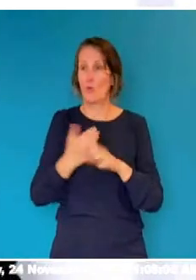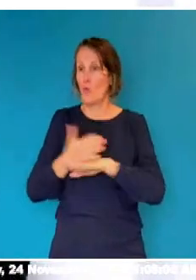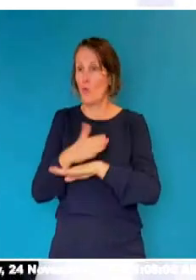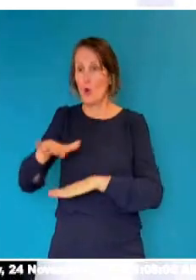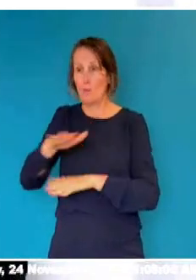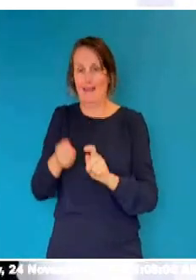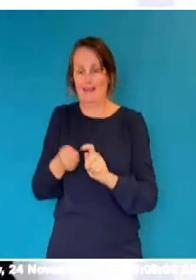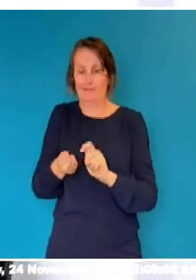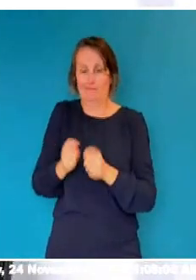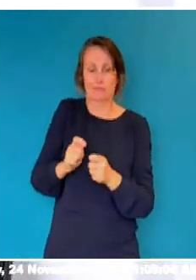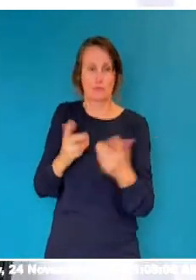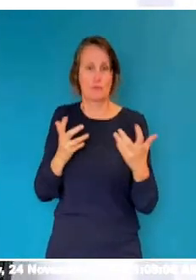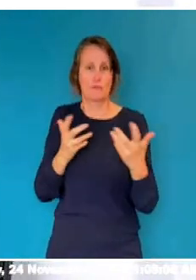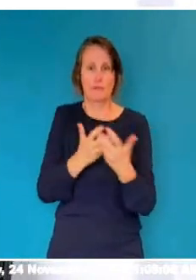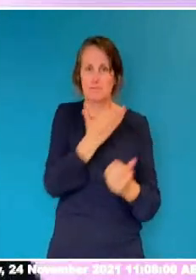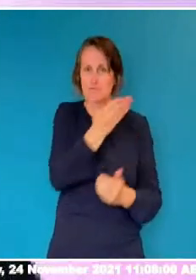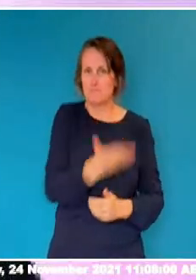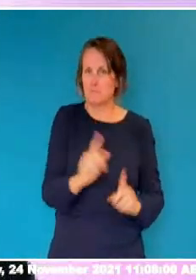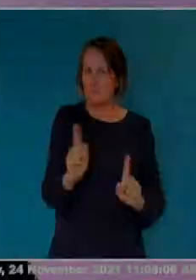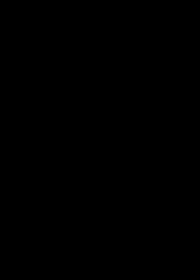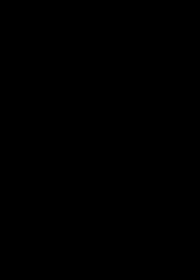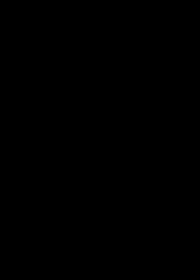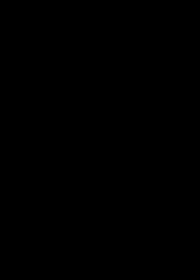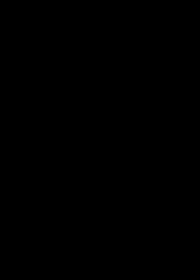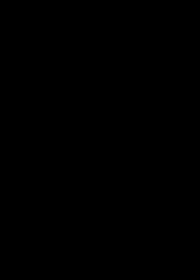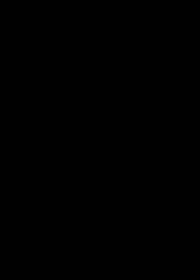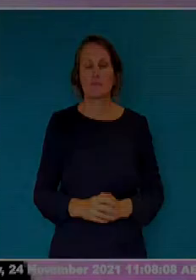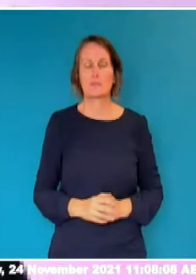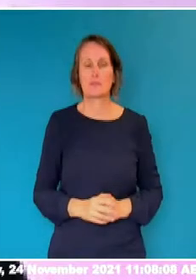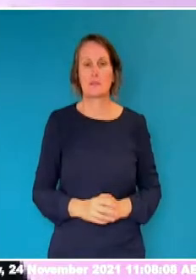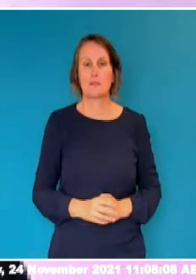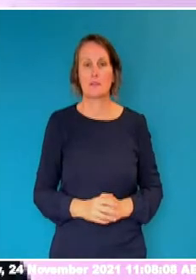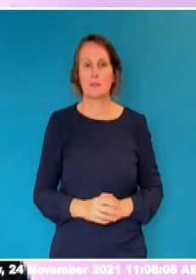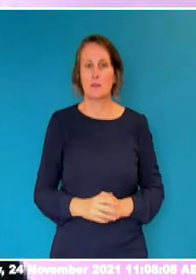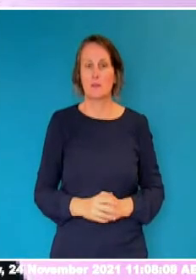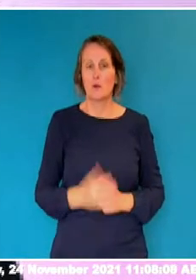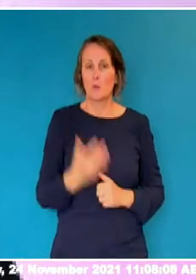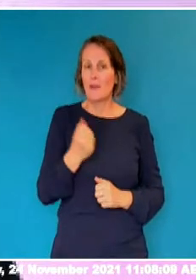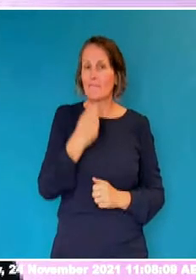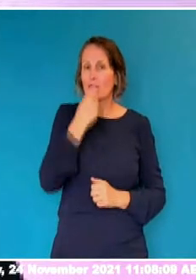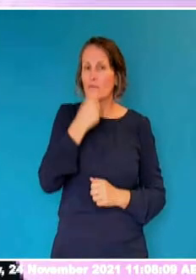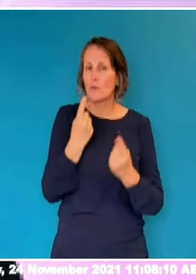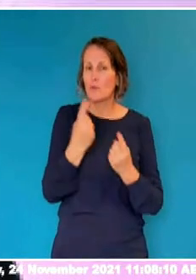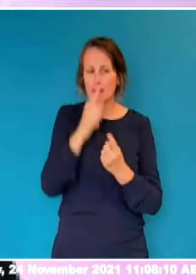So there's a number of things that we can do, one of which is flexible work